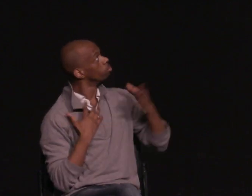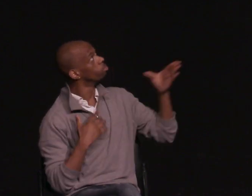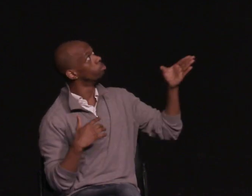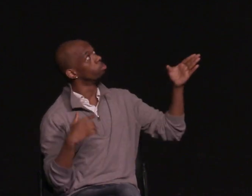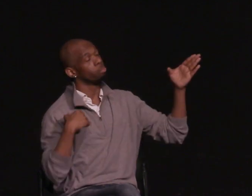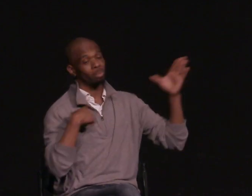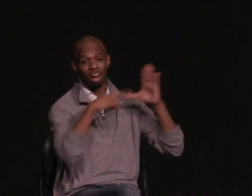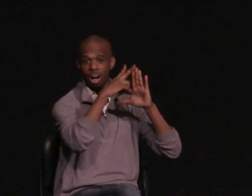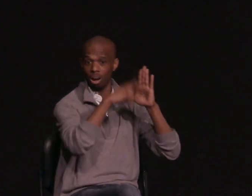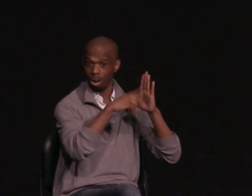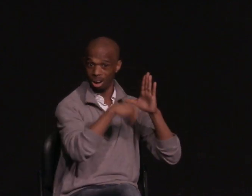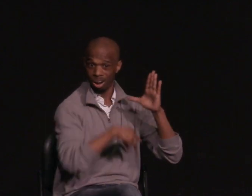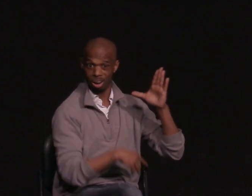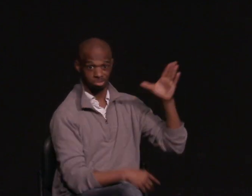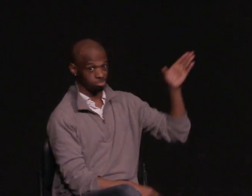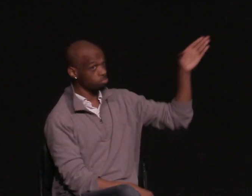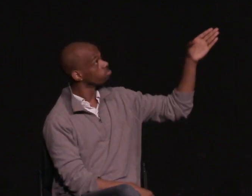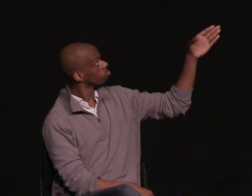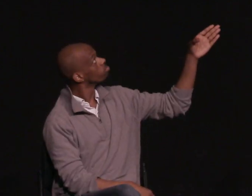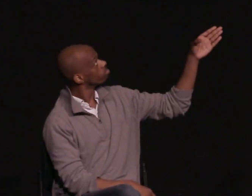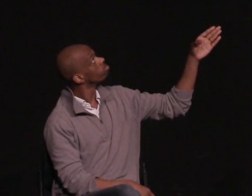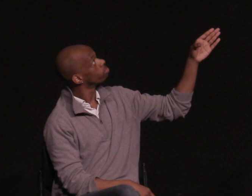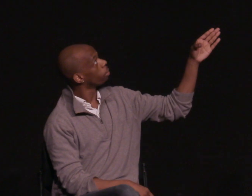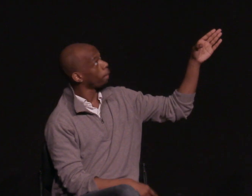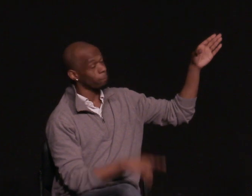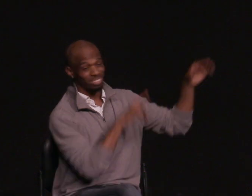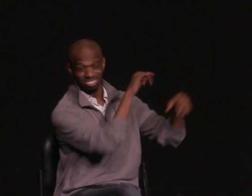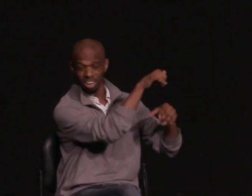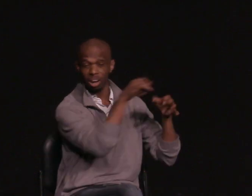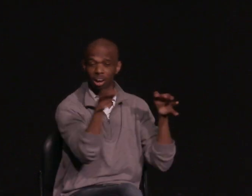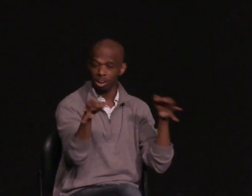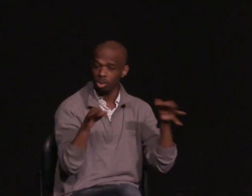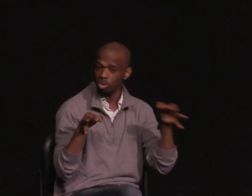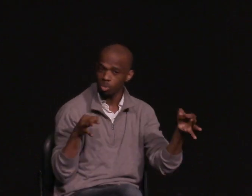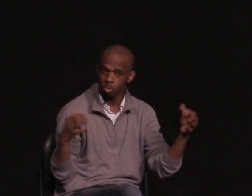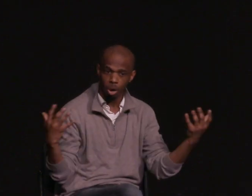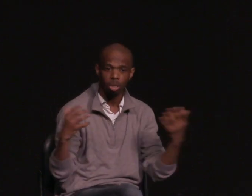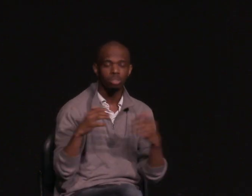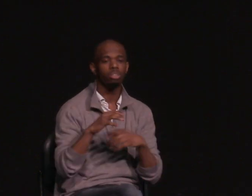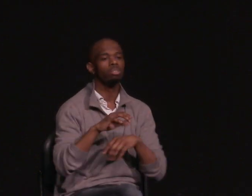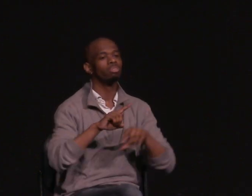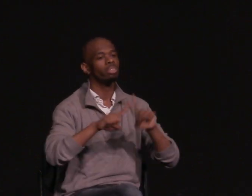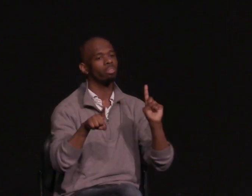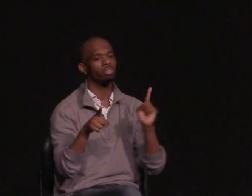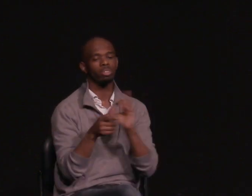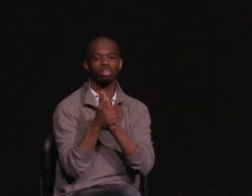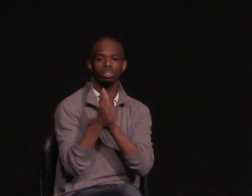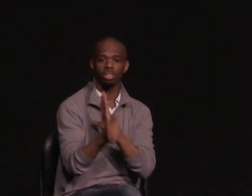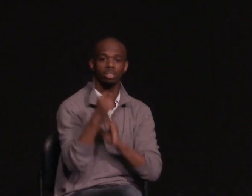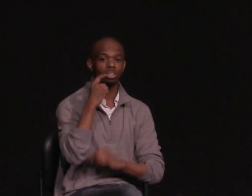secondly scholarly monograph, "Race Rebels," in which he examines the methods of resistance adopted by the Black working class in the